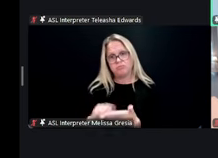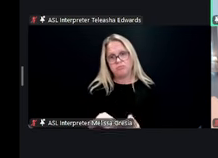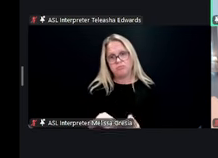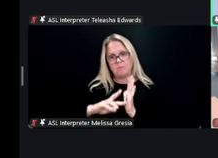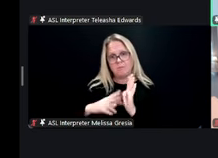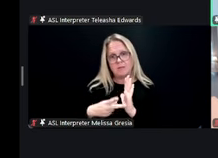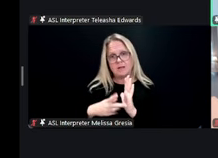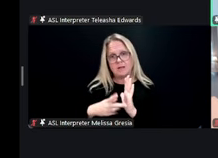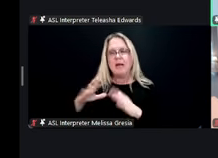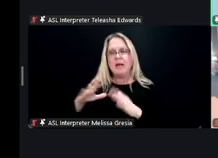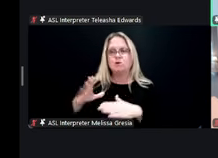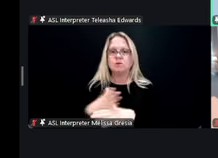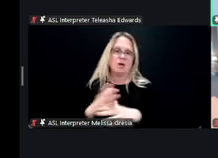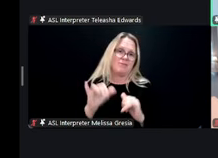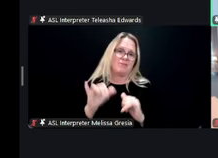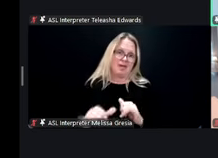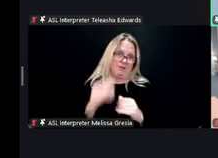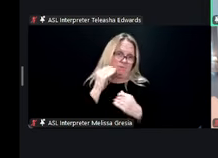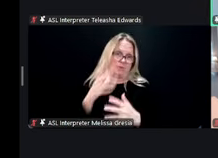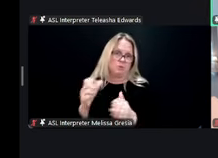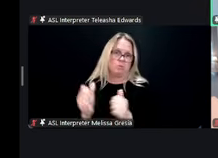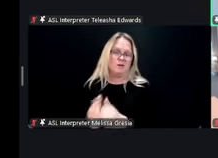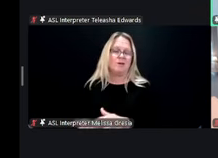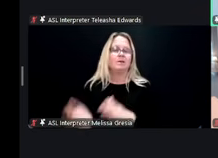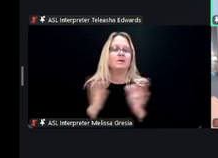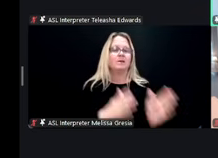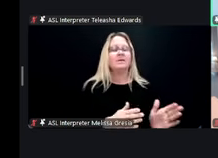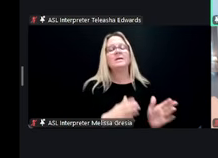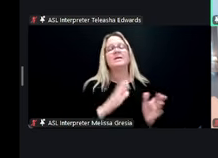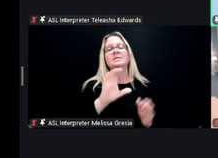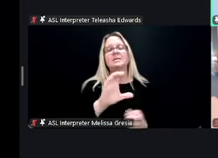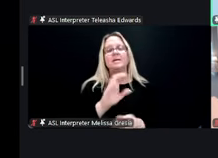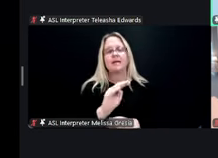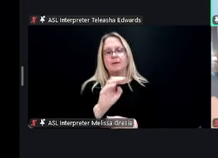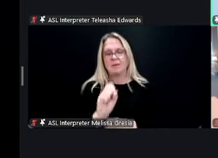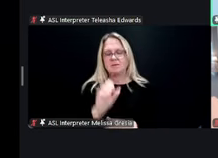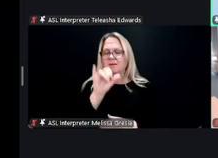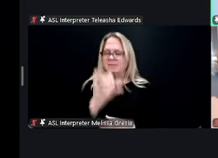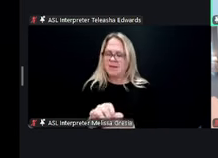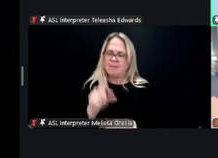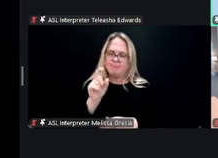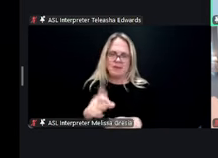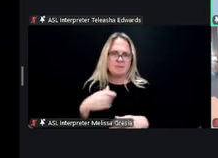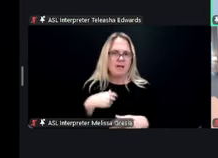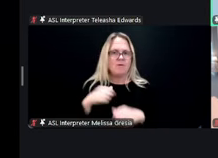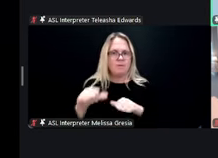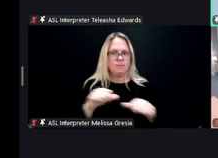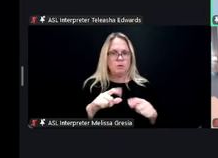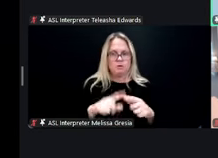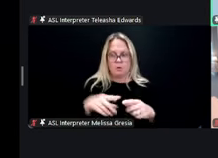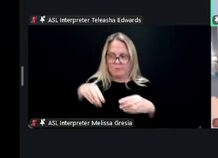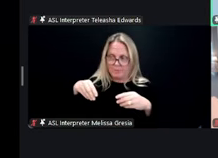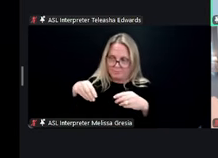share with CMS. Um that organization needs to have the capacity to have payment workflows.